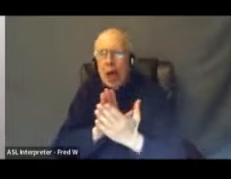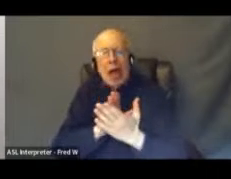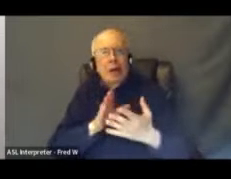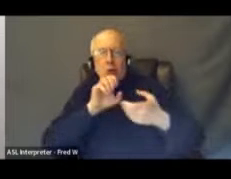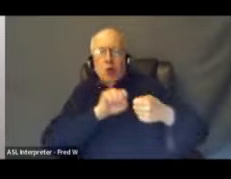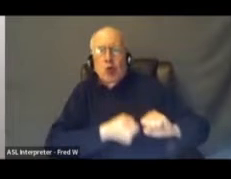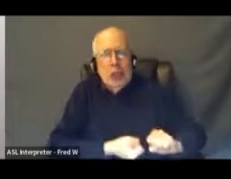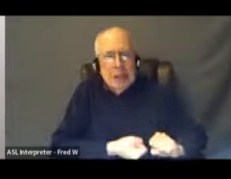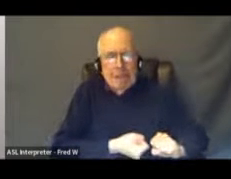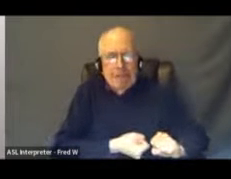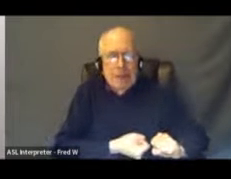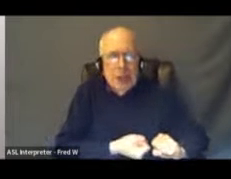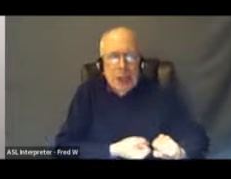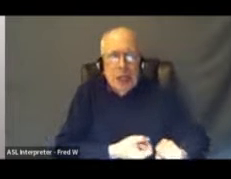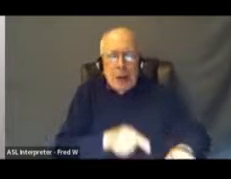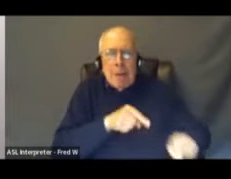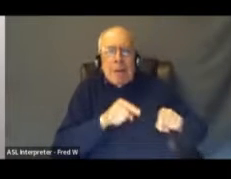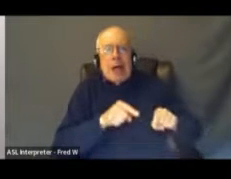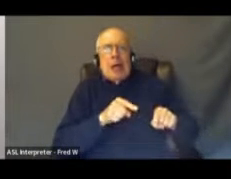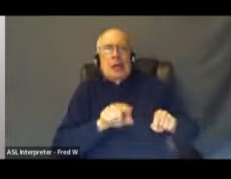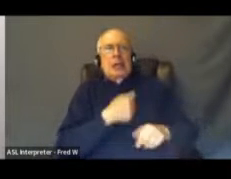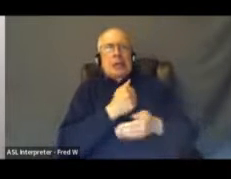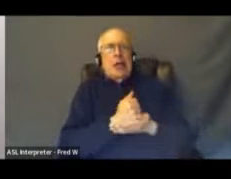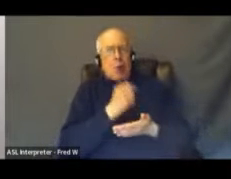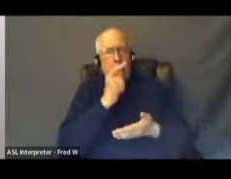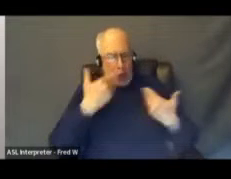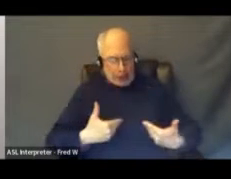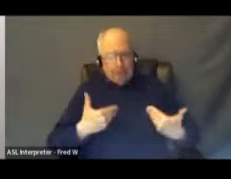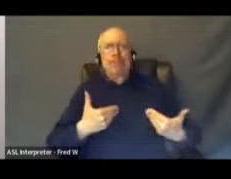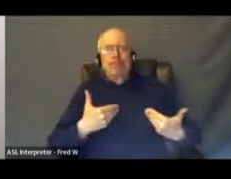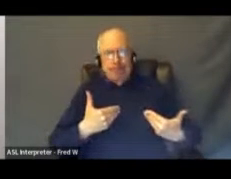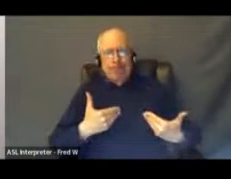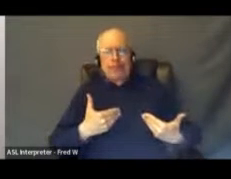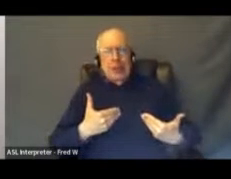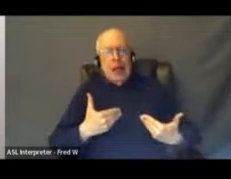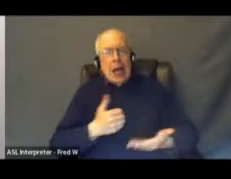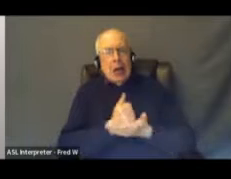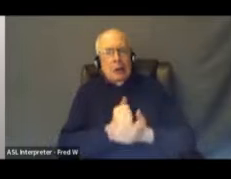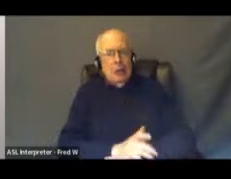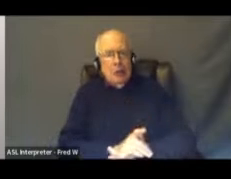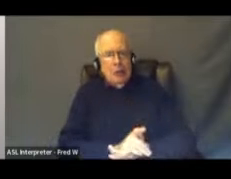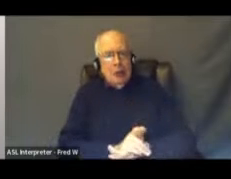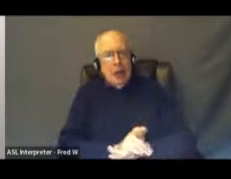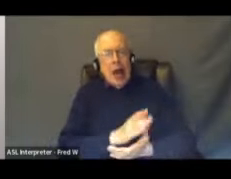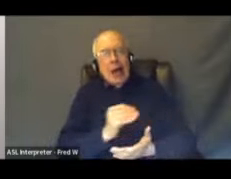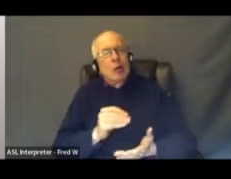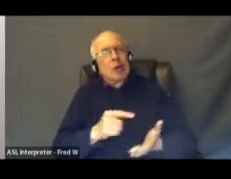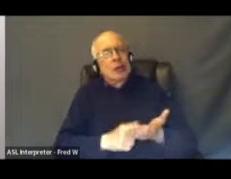injury. In these conversations, we also talk about behavior and outcomes. If I choose this,